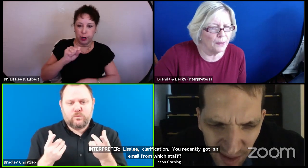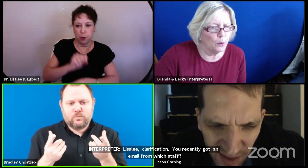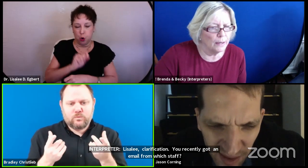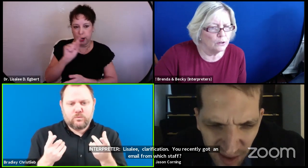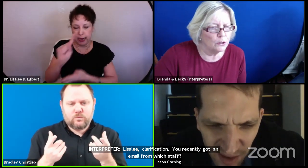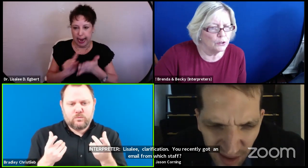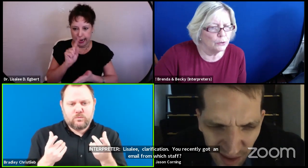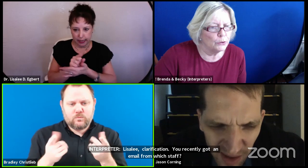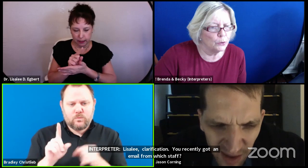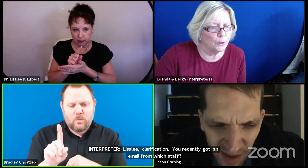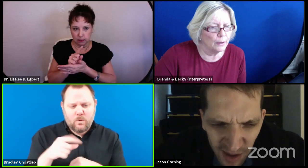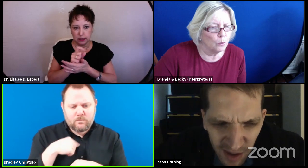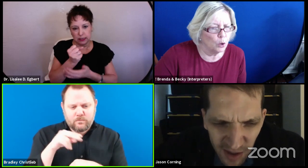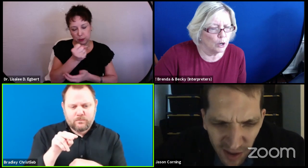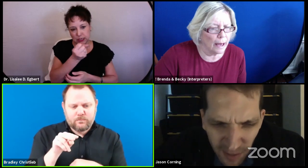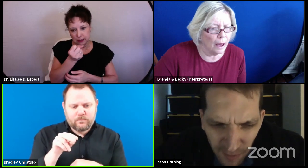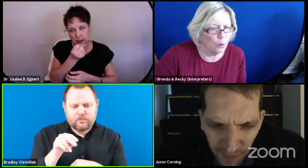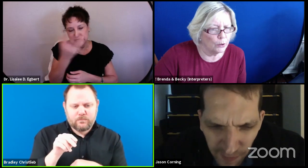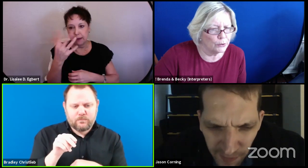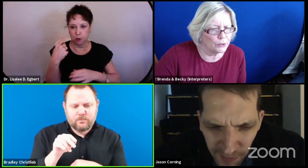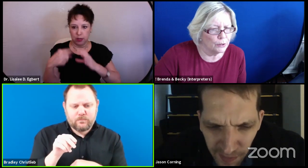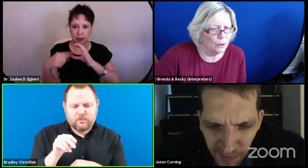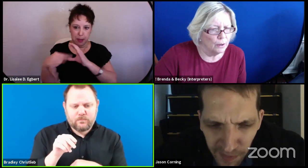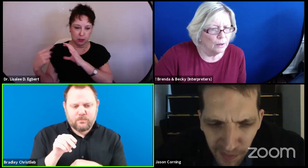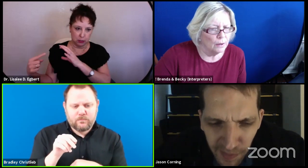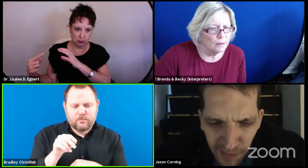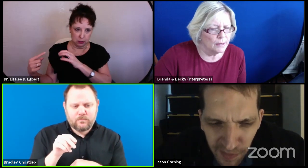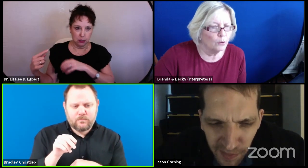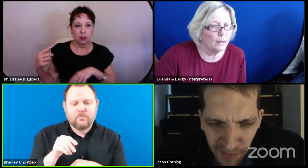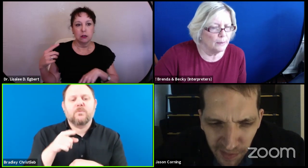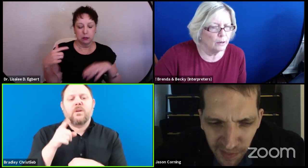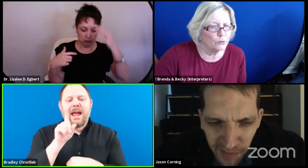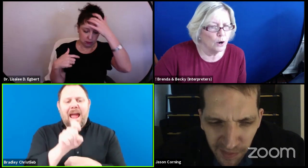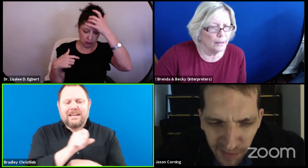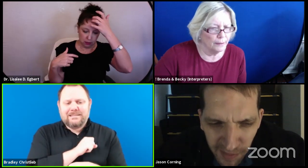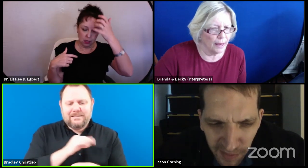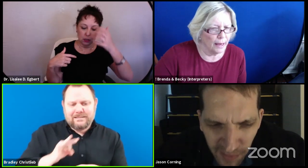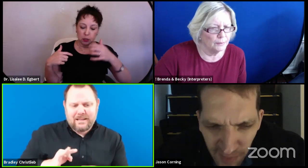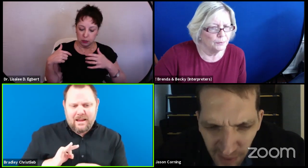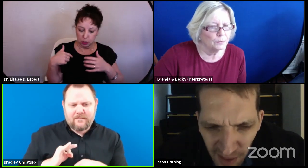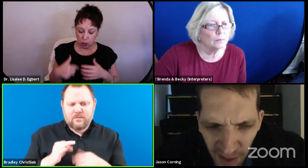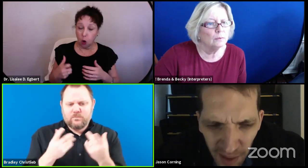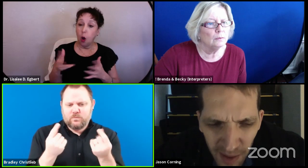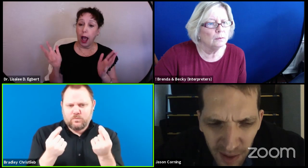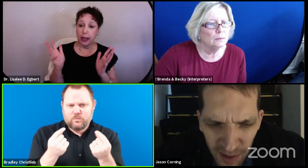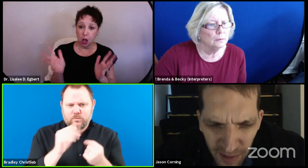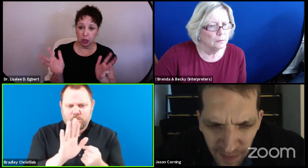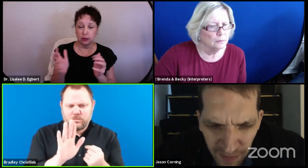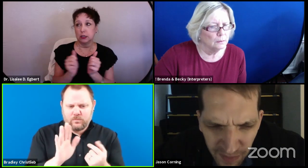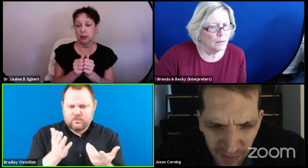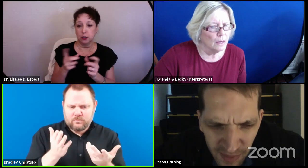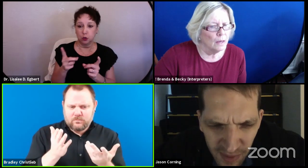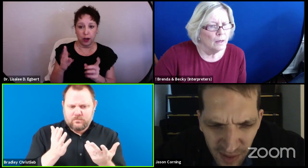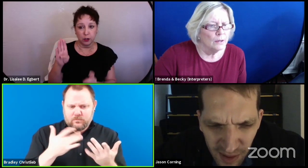going to do during work hours. Several emails regarding that.